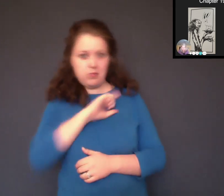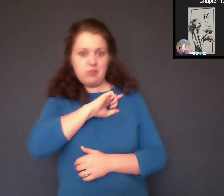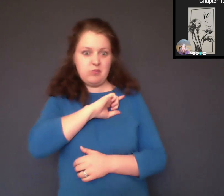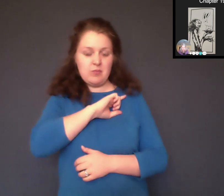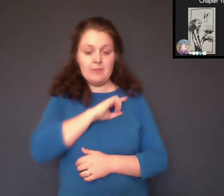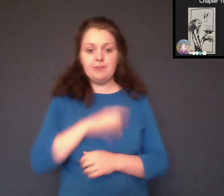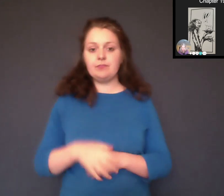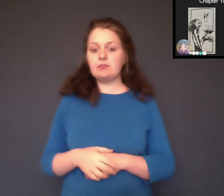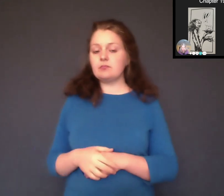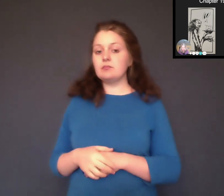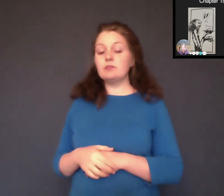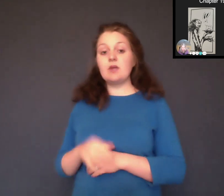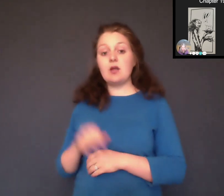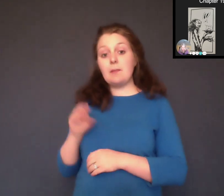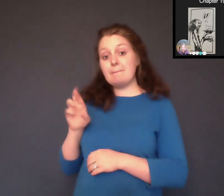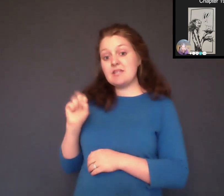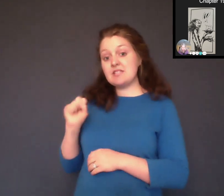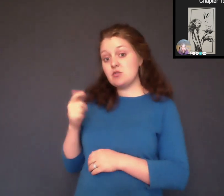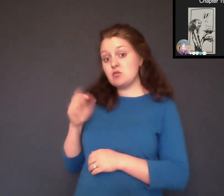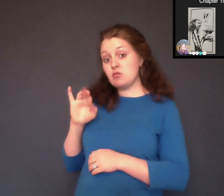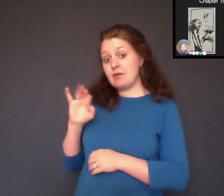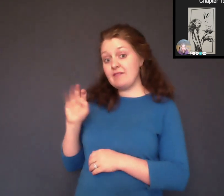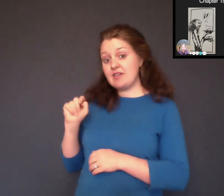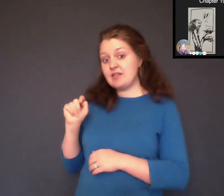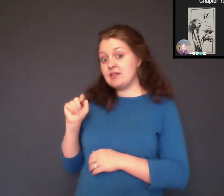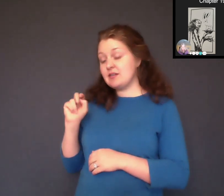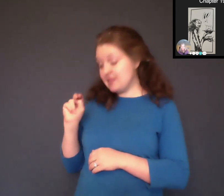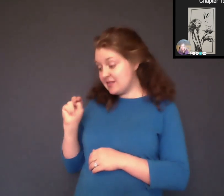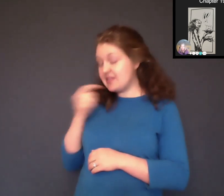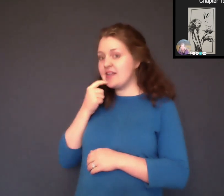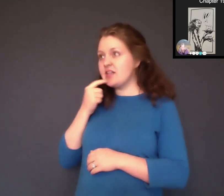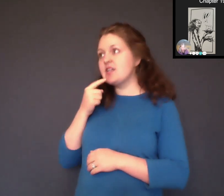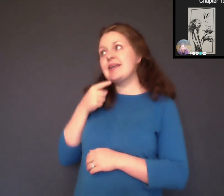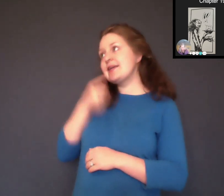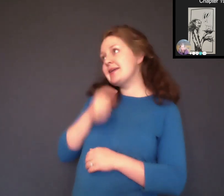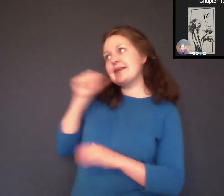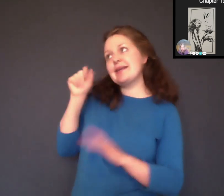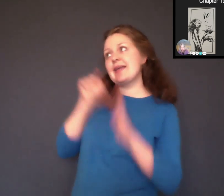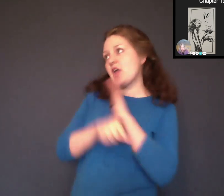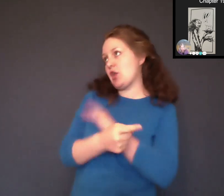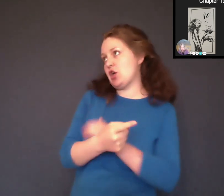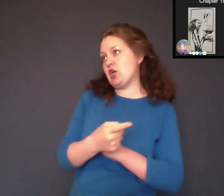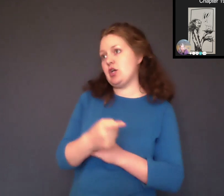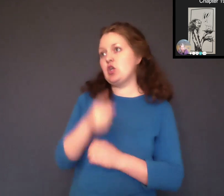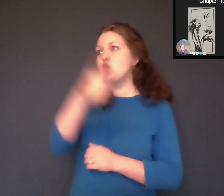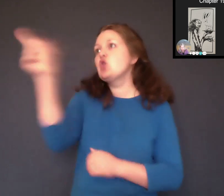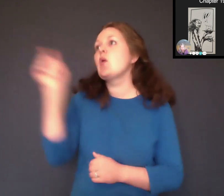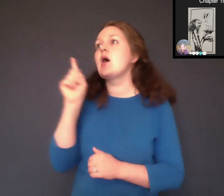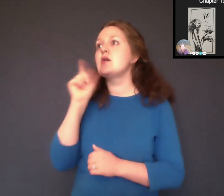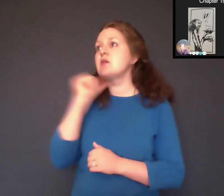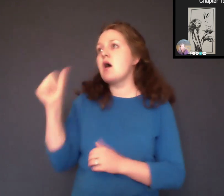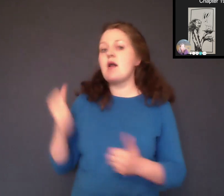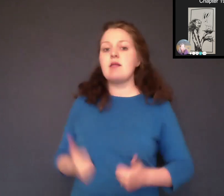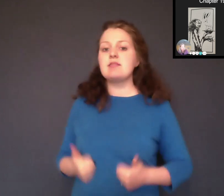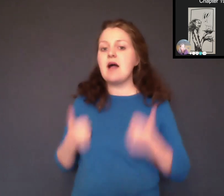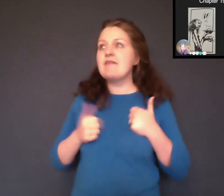he didn't kill her mrs griffin said she was never alive none of you are what are we then